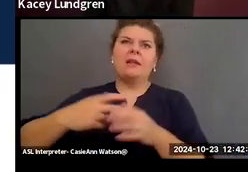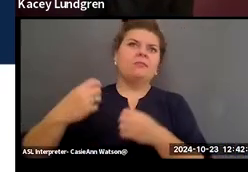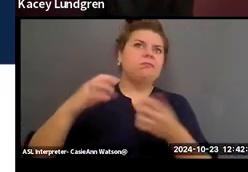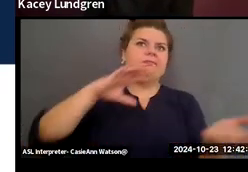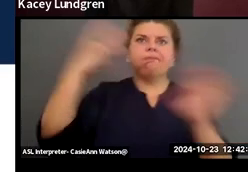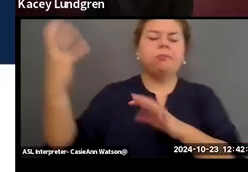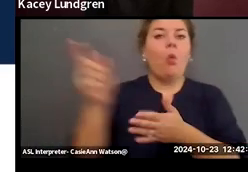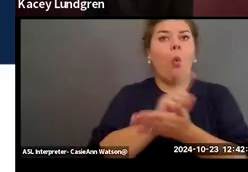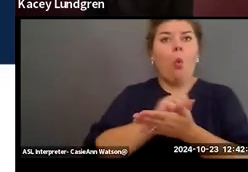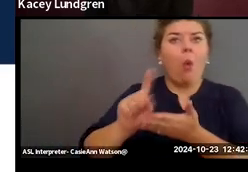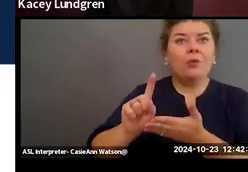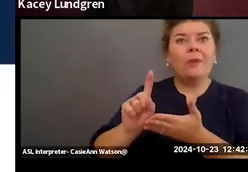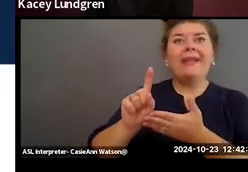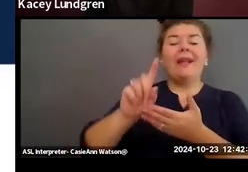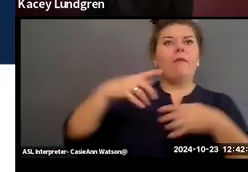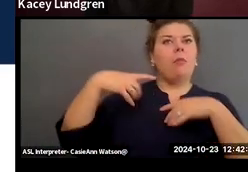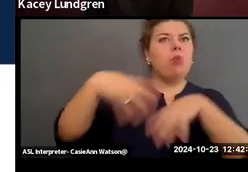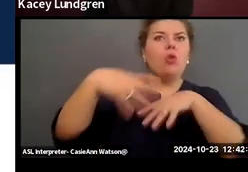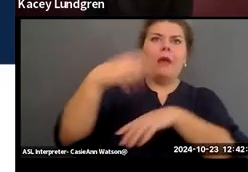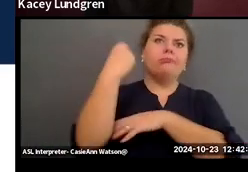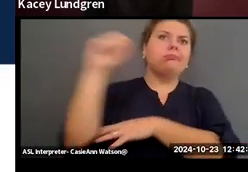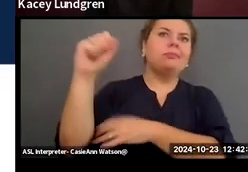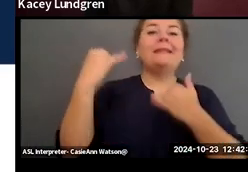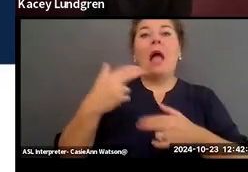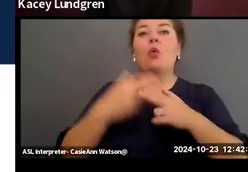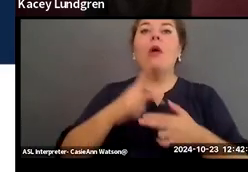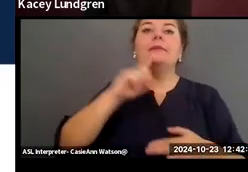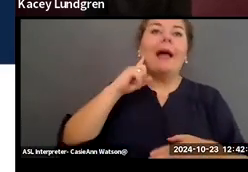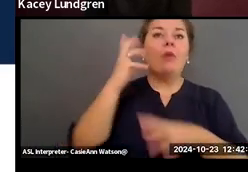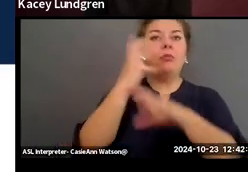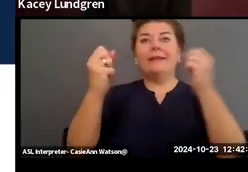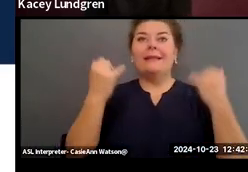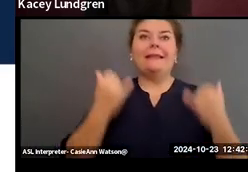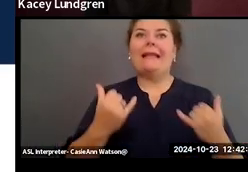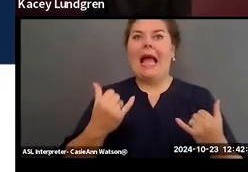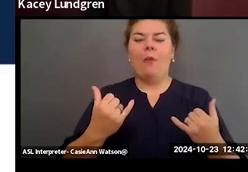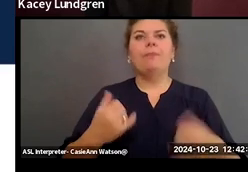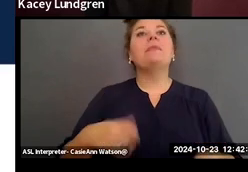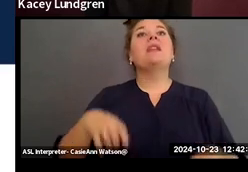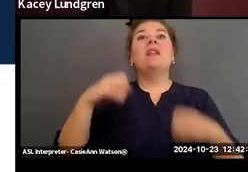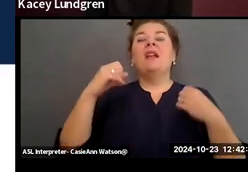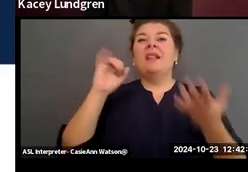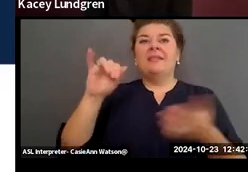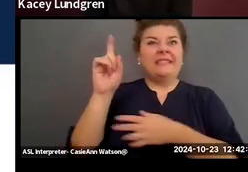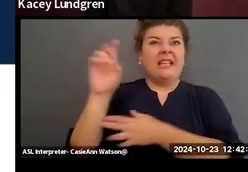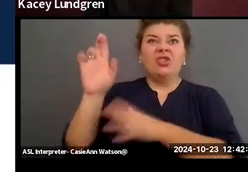that is now called the Deaf President Now movement. Under pressure and media scrutiny, Zinser quickly resigned